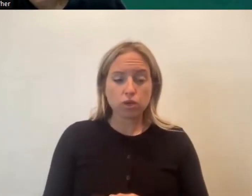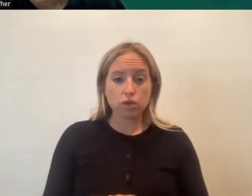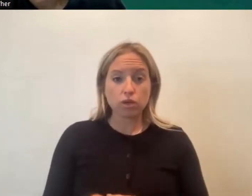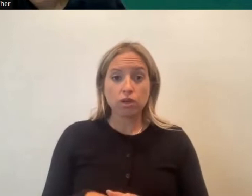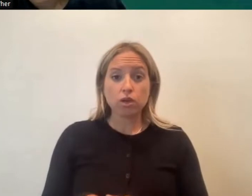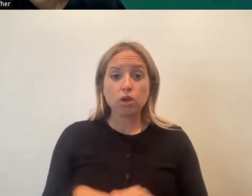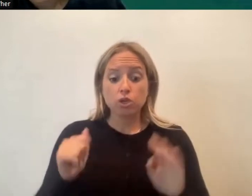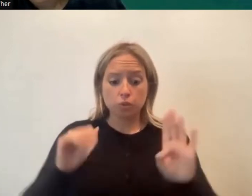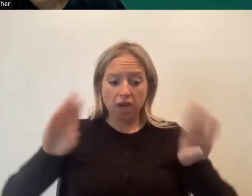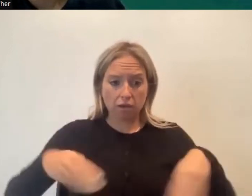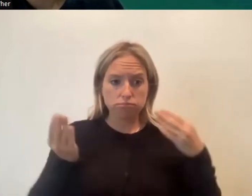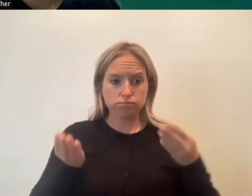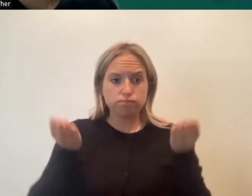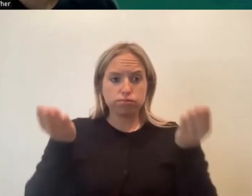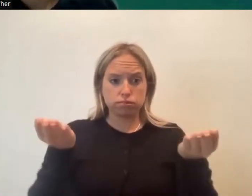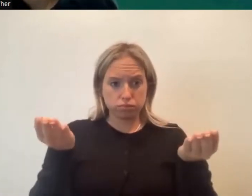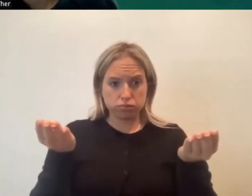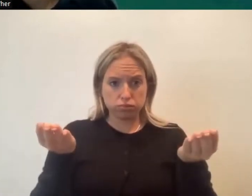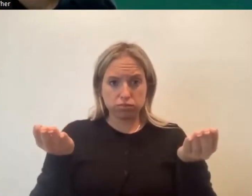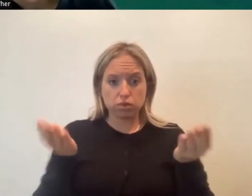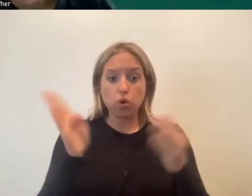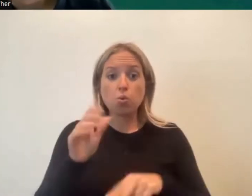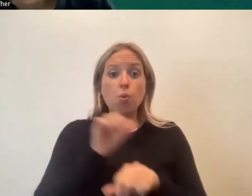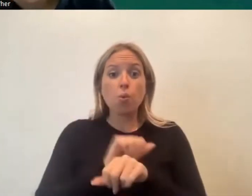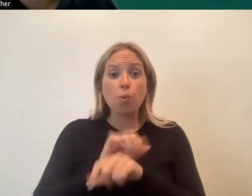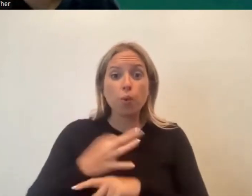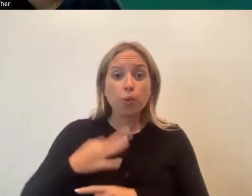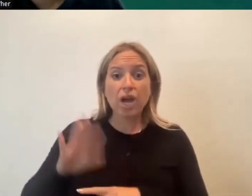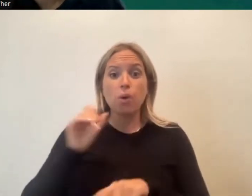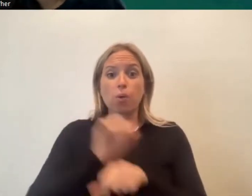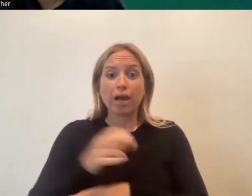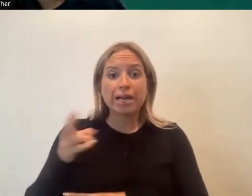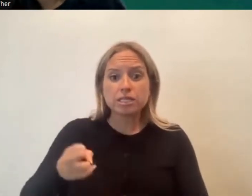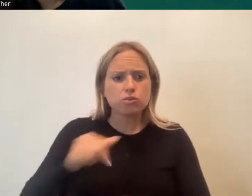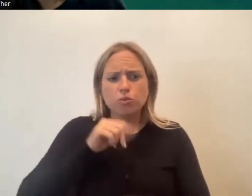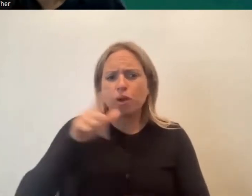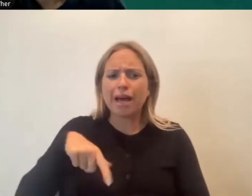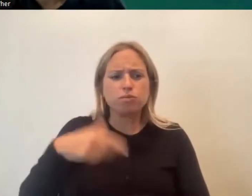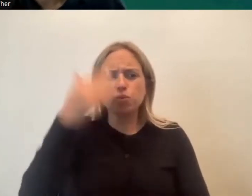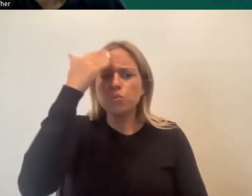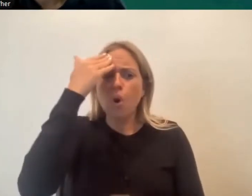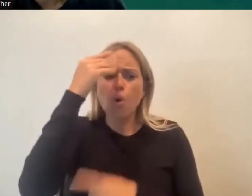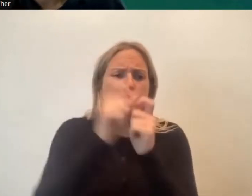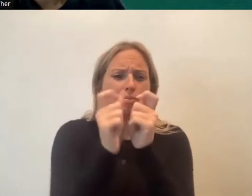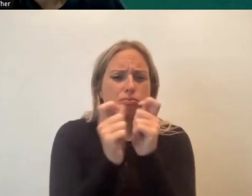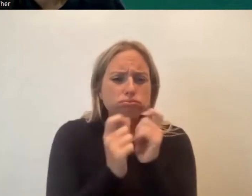You don't have to know your work credits, your work history, any of this technical stuff that we're talking about.